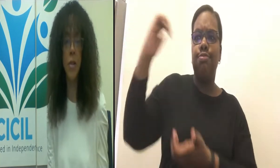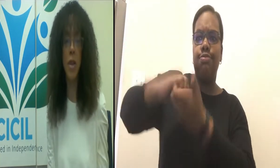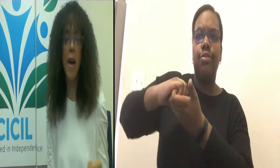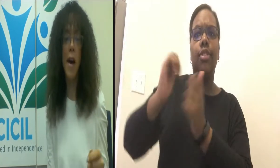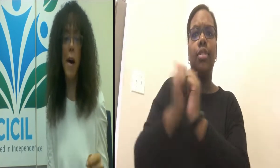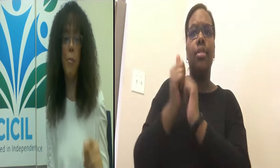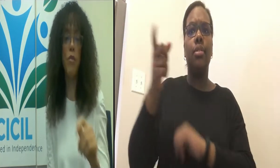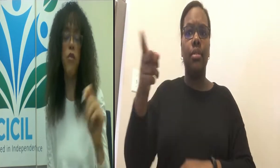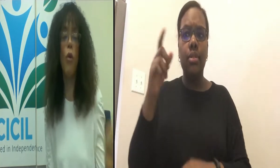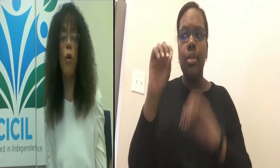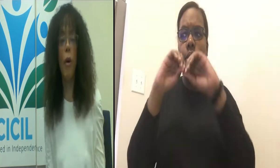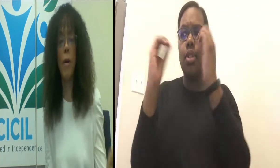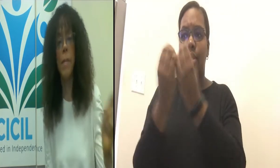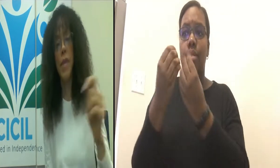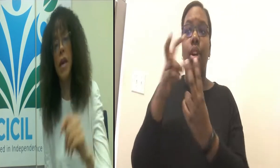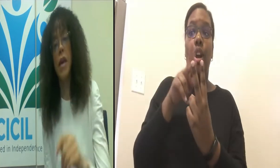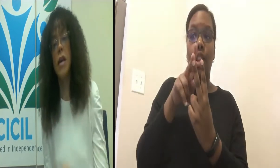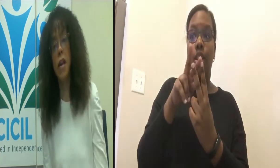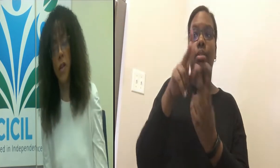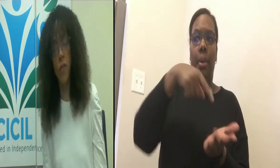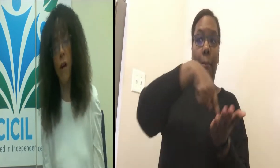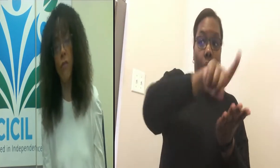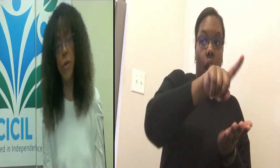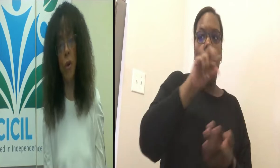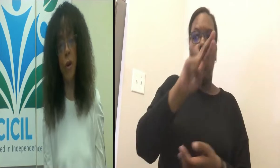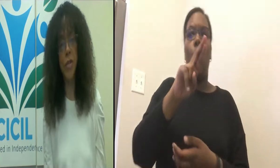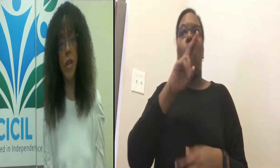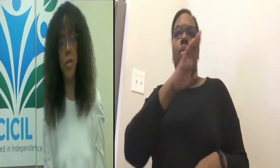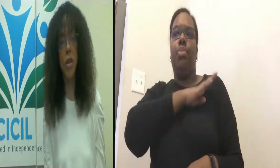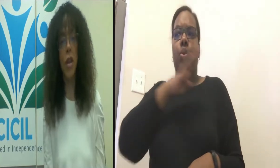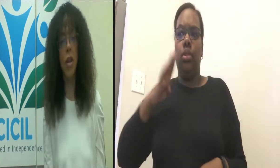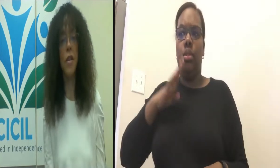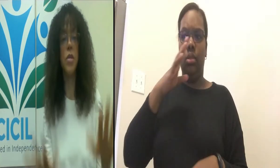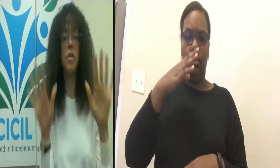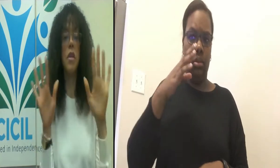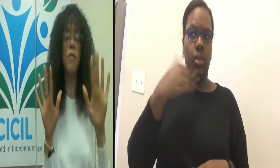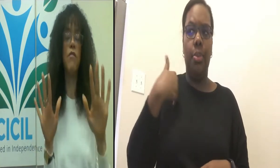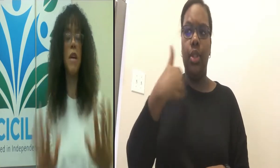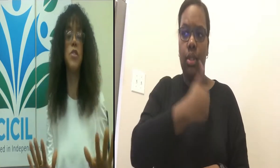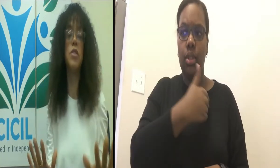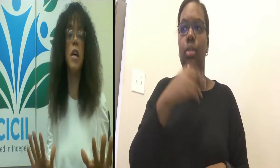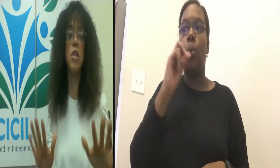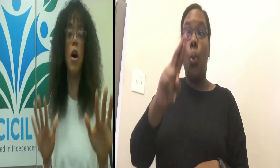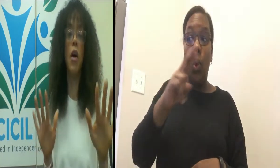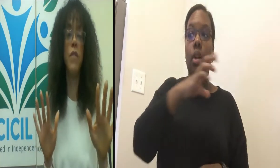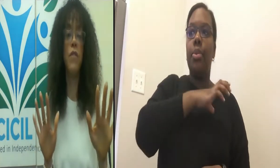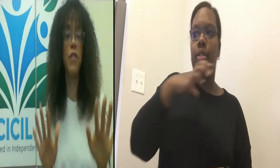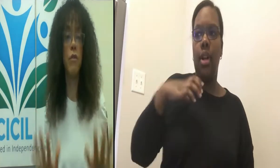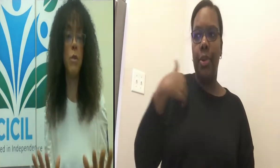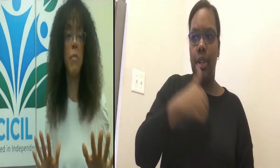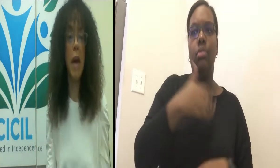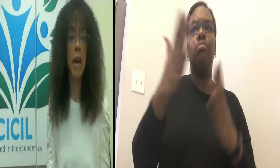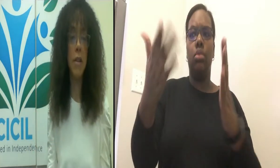want to keep in mind with regards to reviewing 990s before getting involved